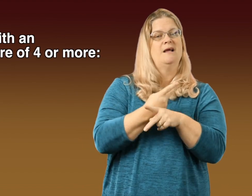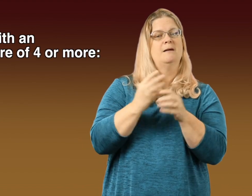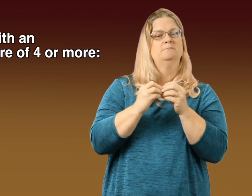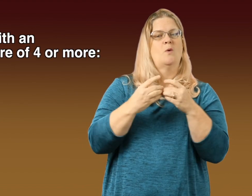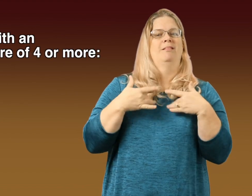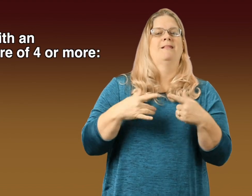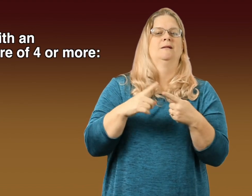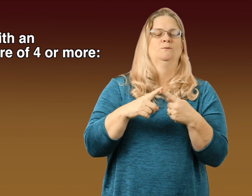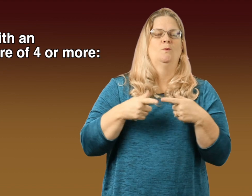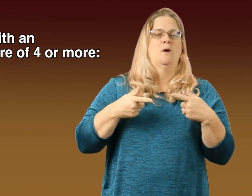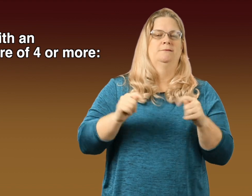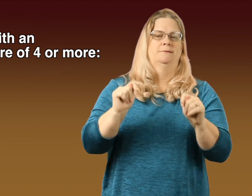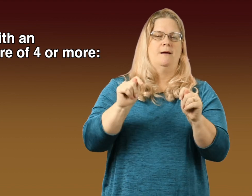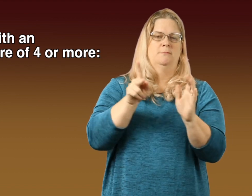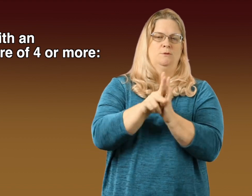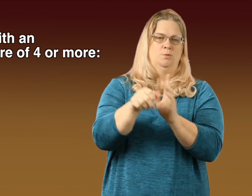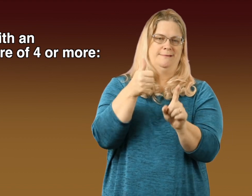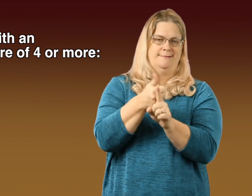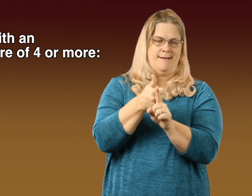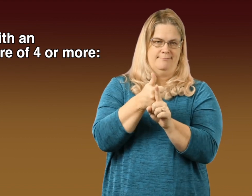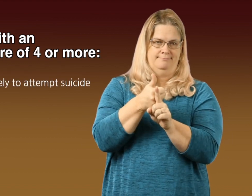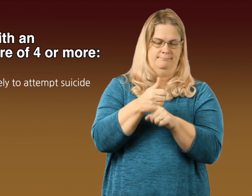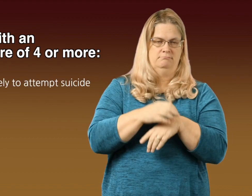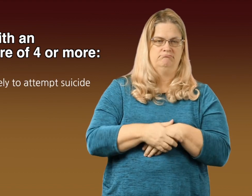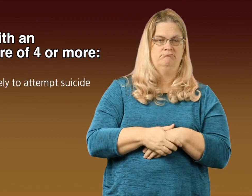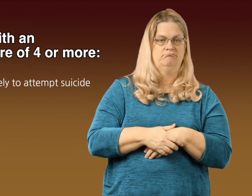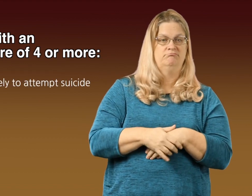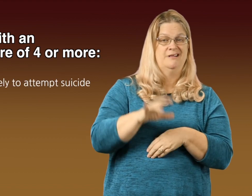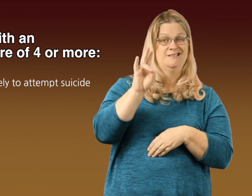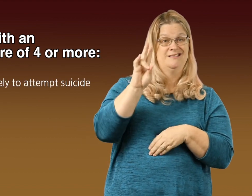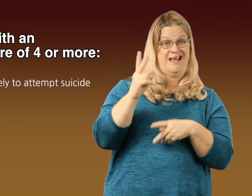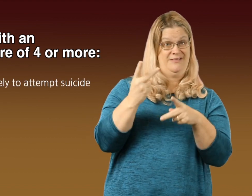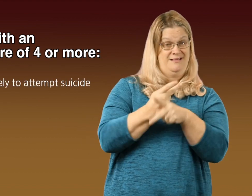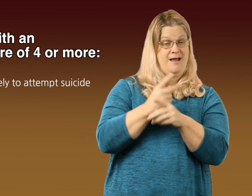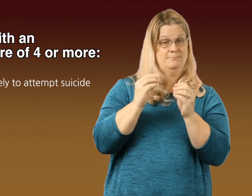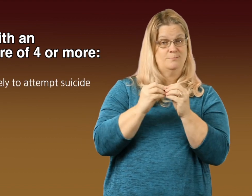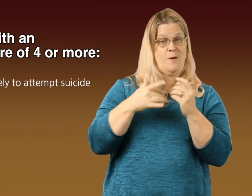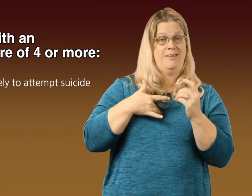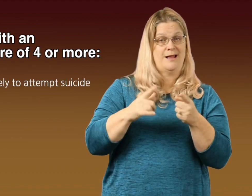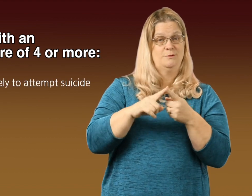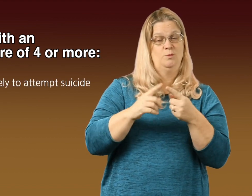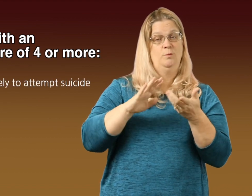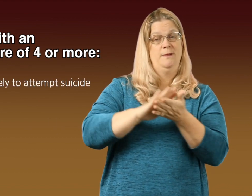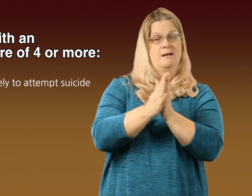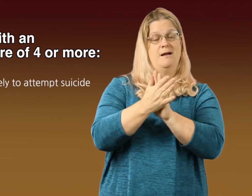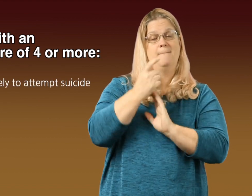to attempt suicide, seven times more likely to become alcoholics,